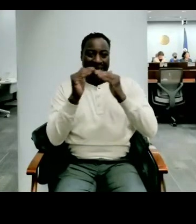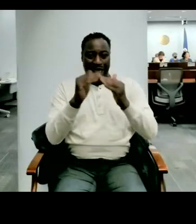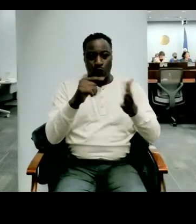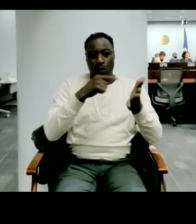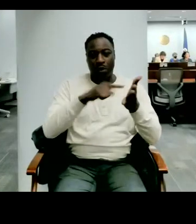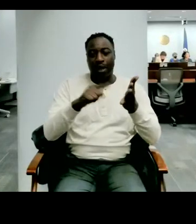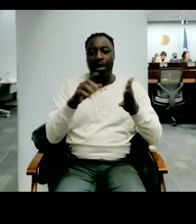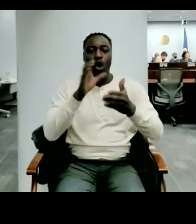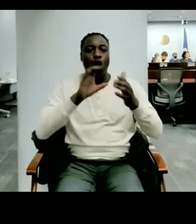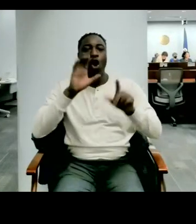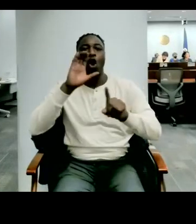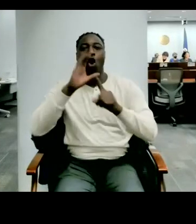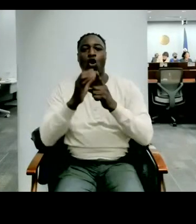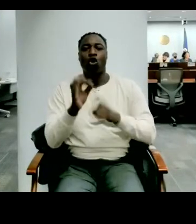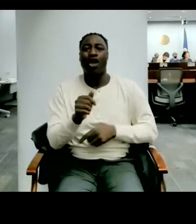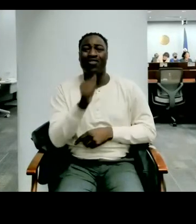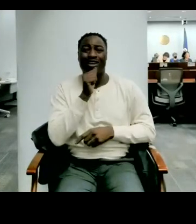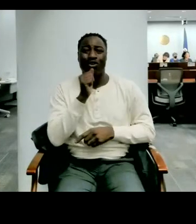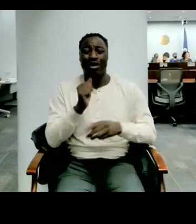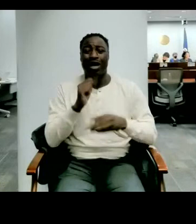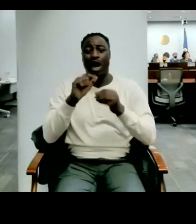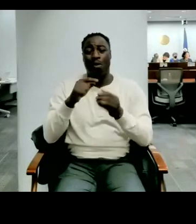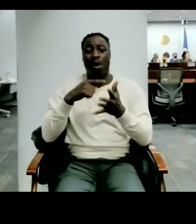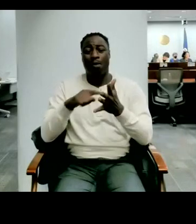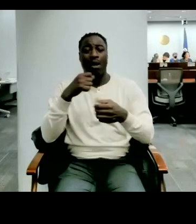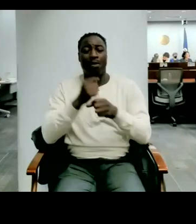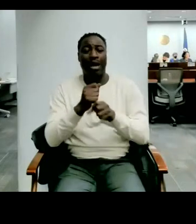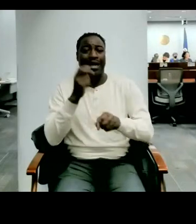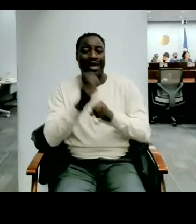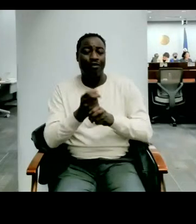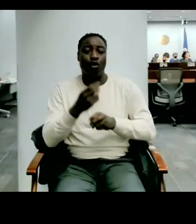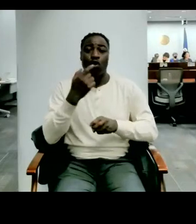A culture of secret see around pay make it difficult for many to know they have